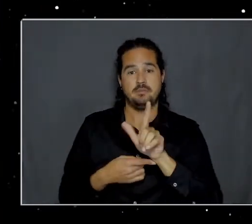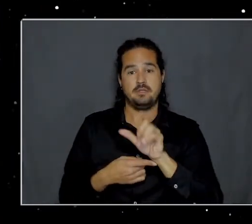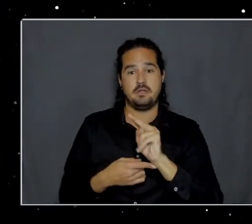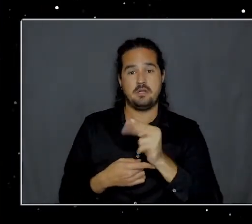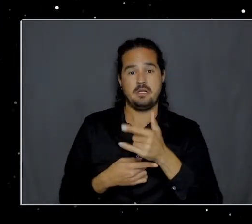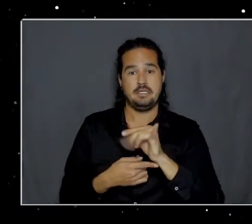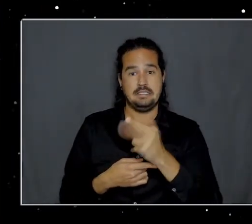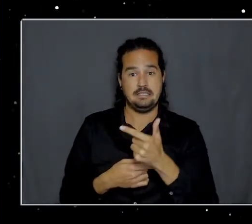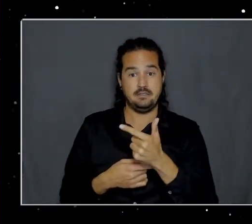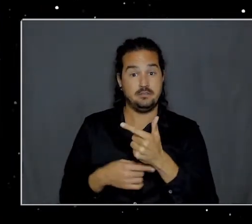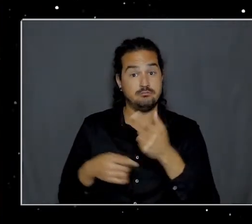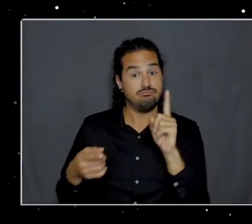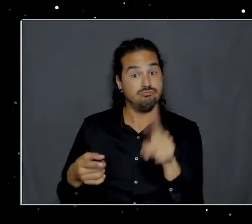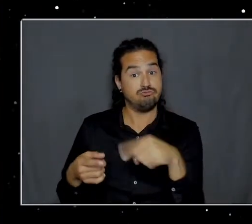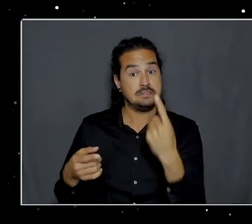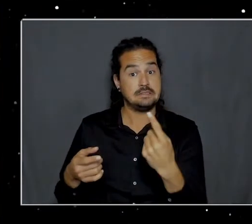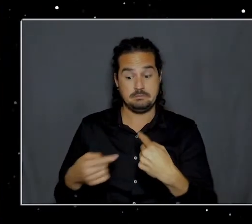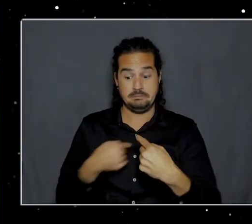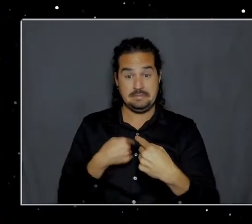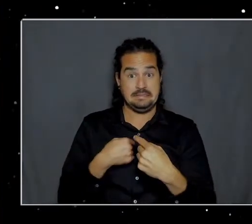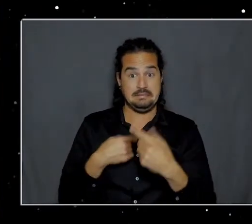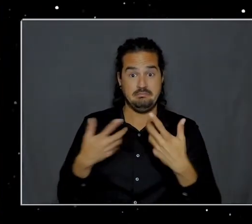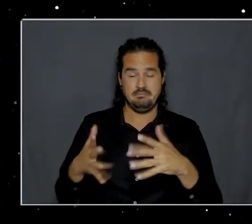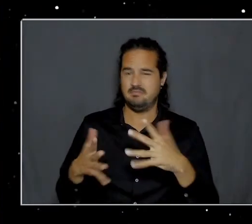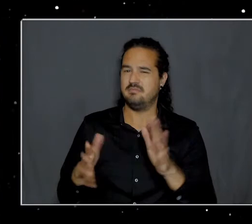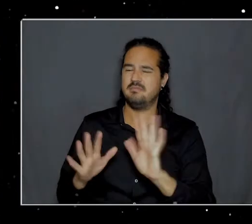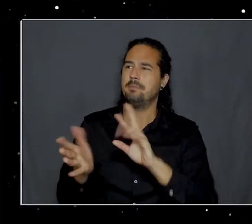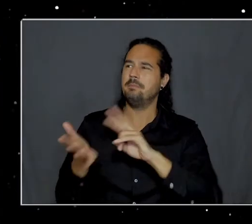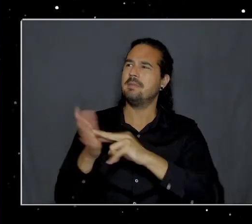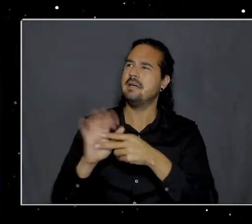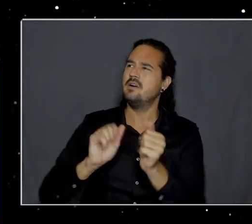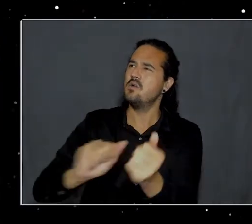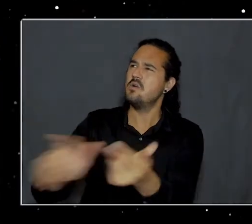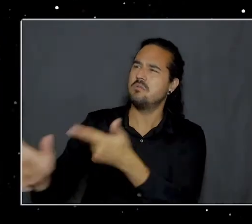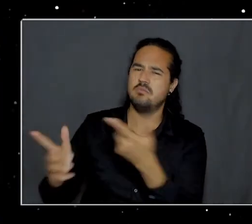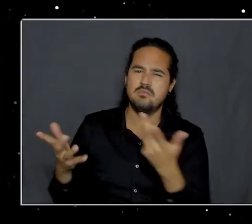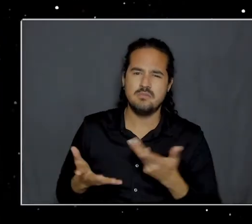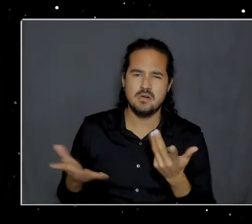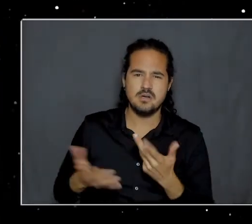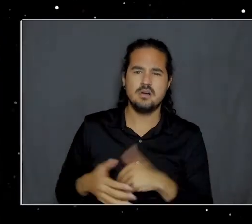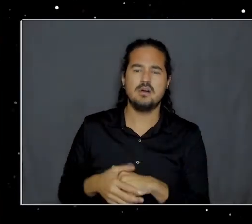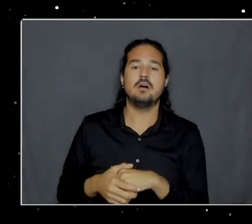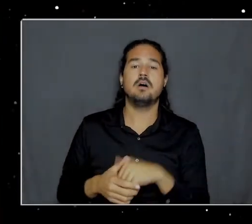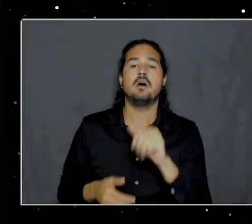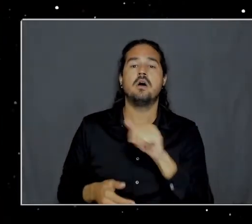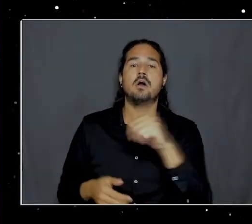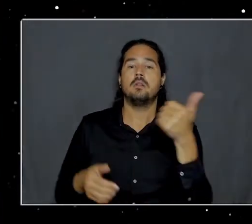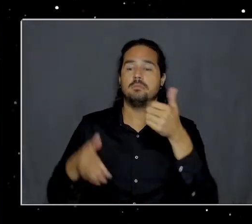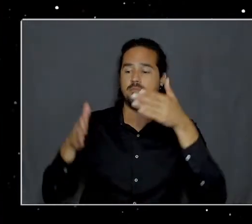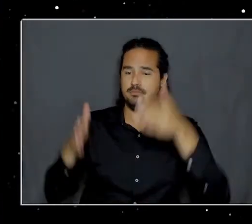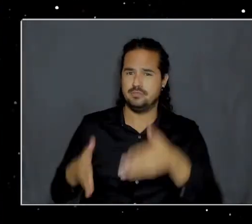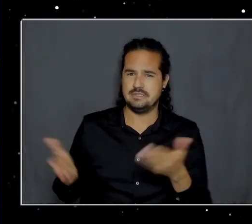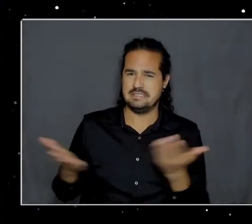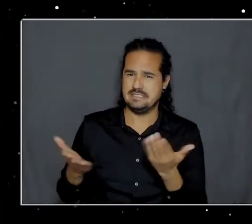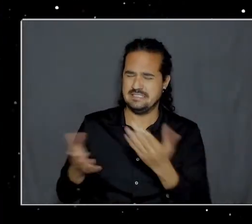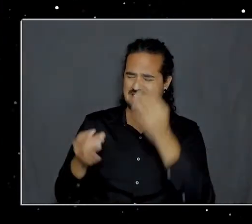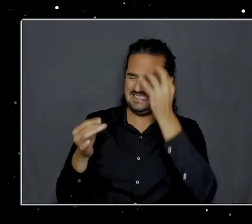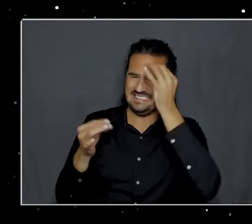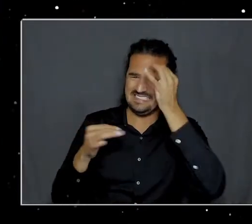SUPPOSED TO BE ABOUT THE COLLECTIVE. AND SO THAT'S WHAT I'M REFLECTING ON RIGHT NOW IS THAT WHEN WE TALK ABOUT BELONGING, IT'S NOT JUST ABOUT WHAT IT